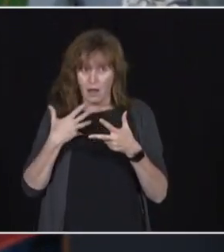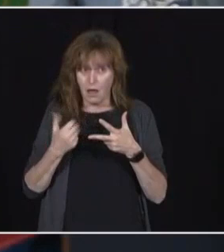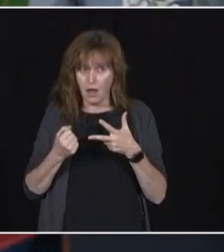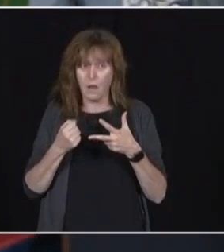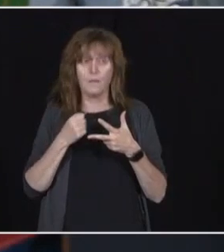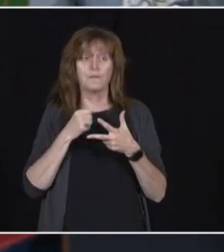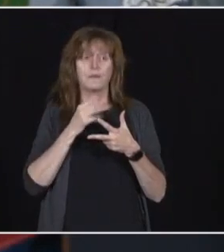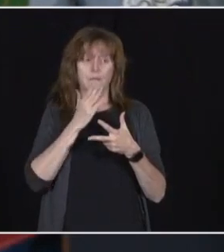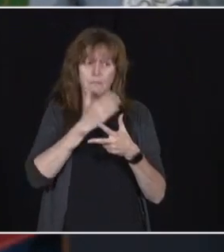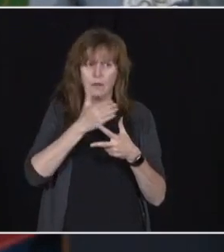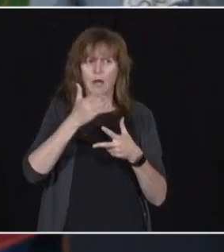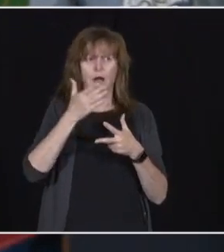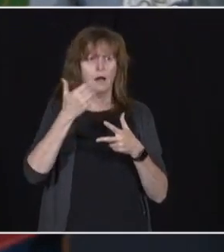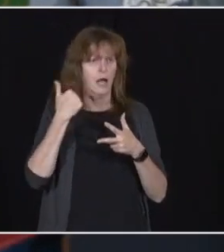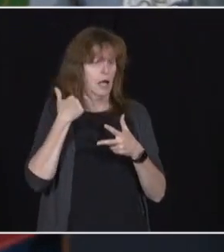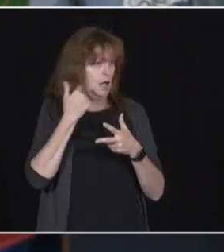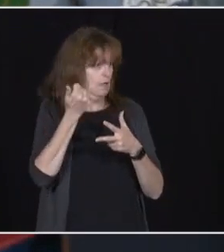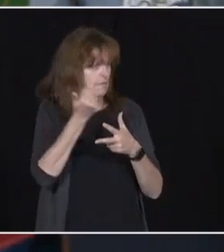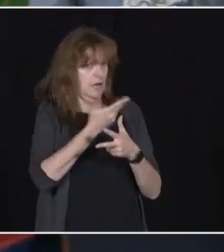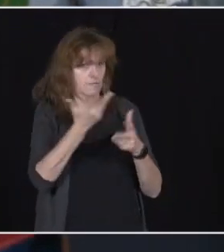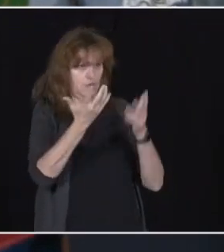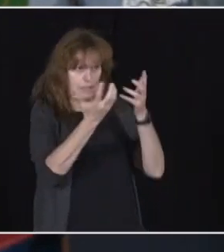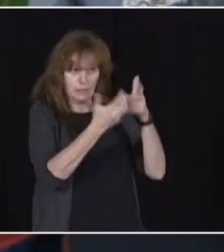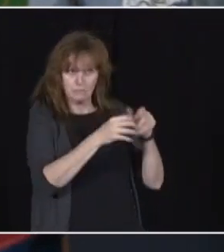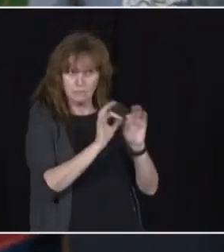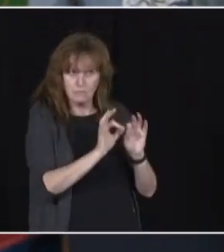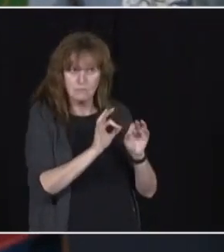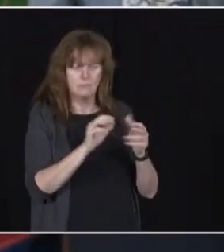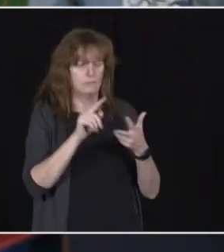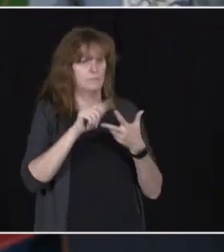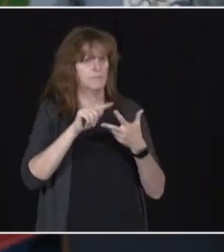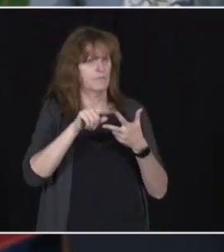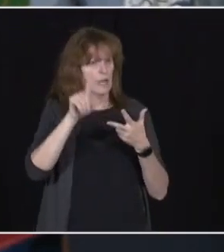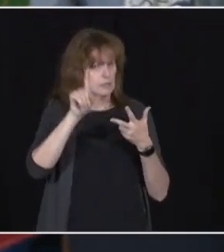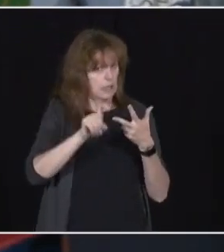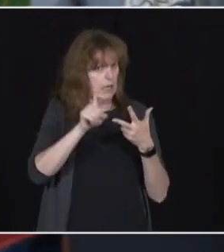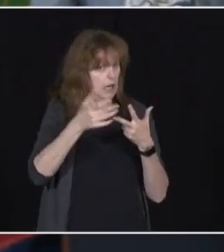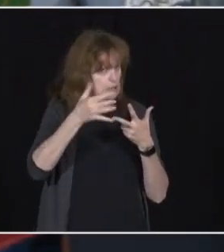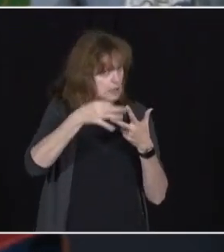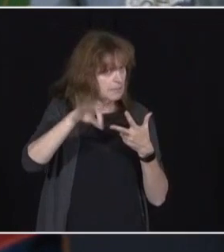I go back to the three areas of the health. We are very well prepared now on the health side.